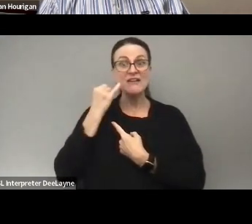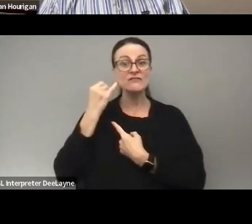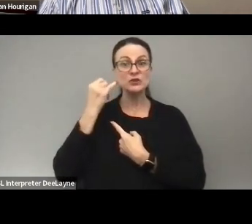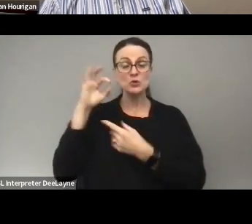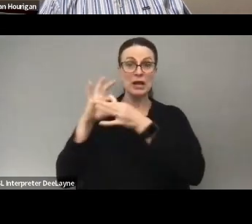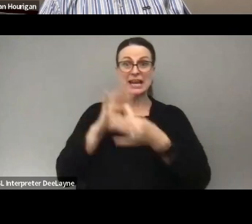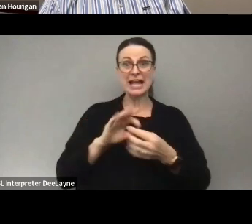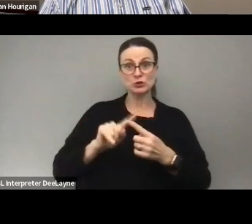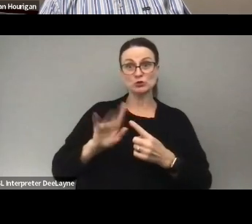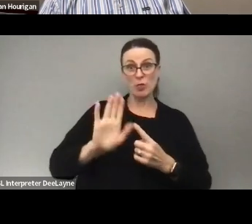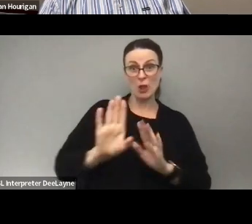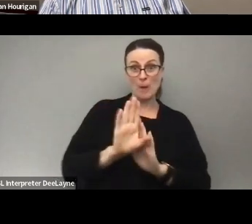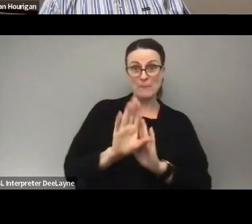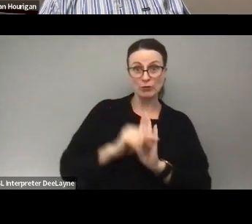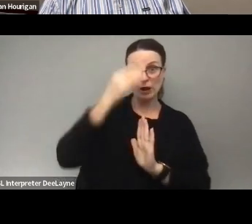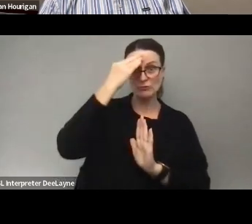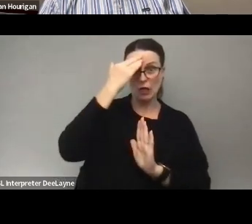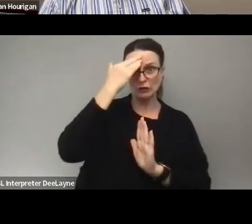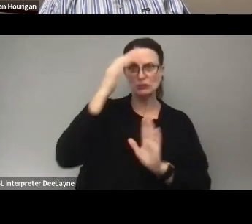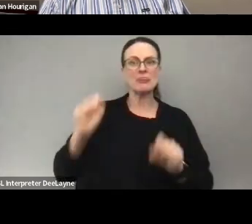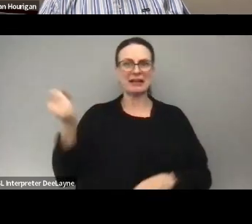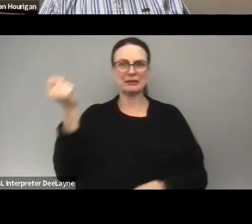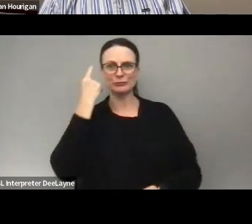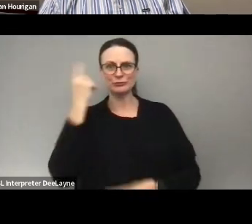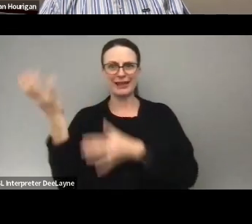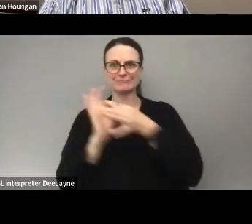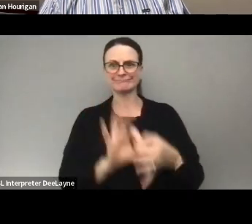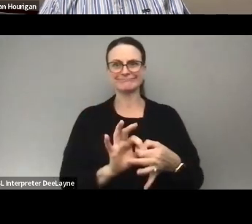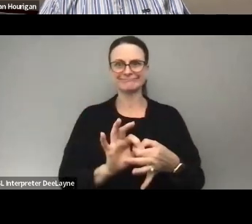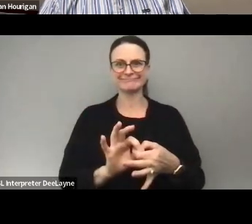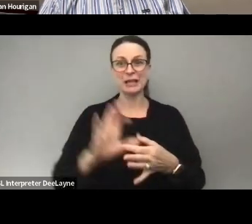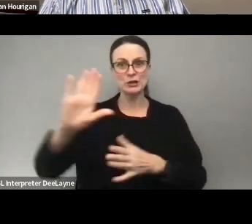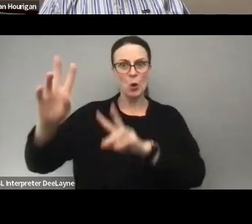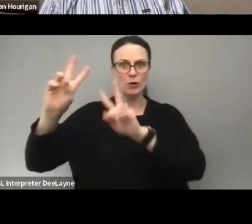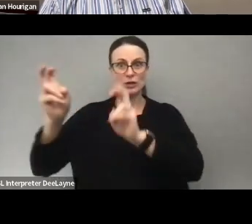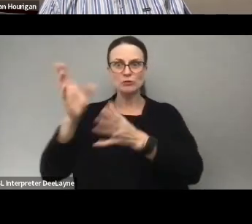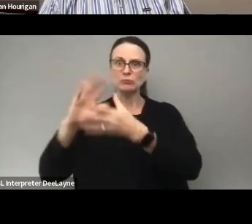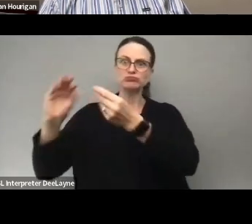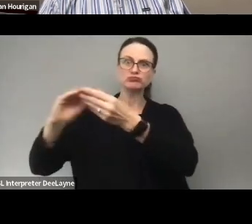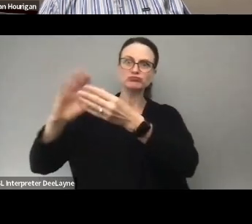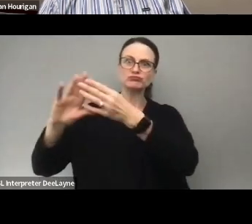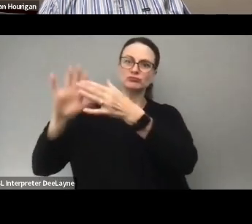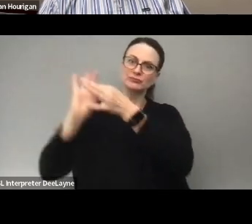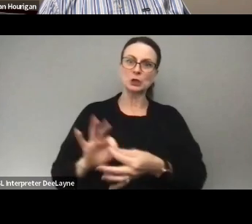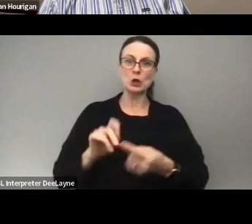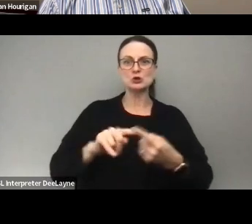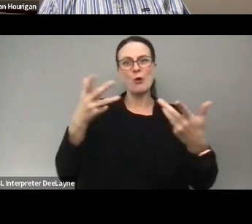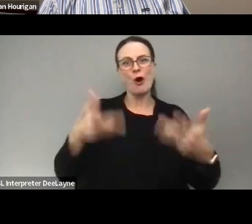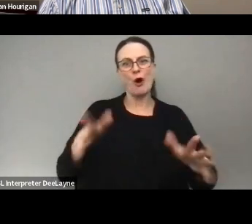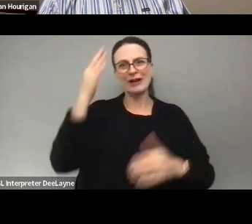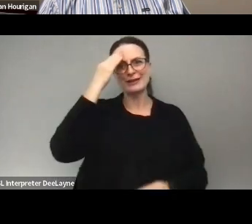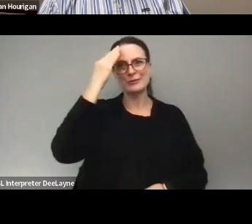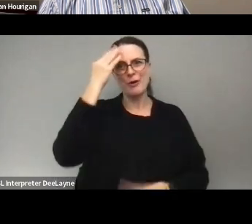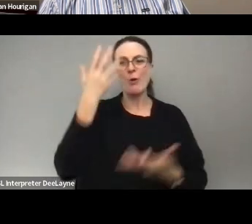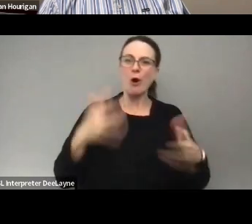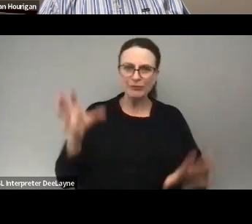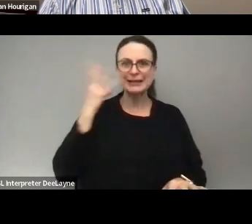So if you can connect your topic or your subject to things that they've already experienced,